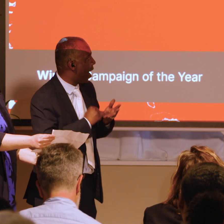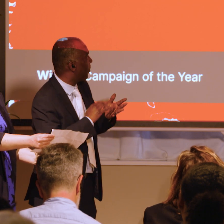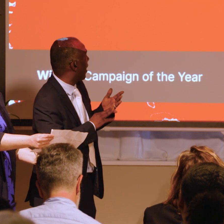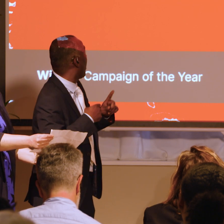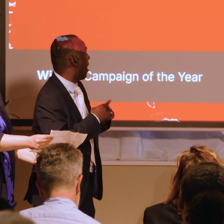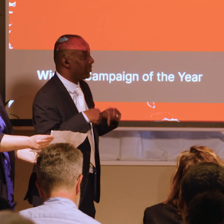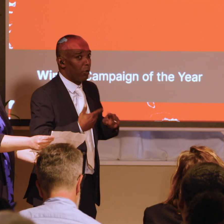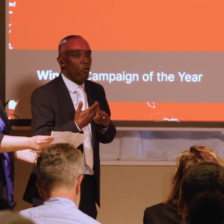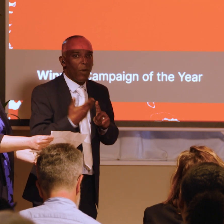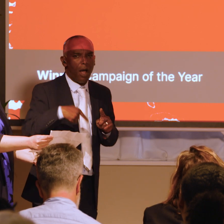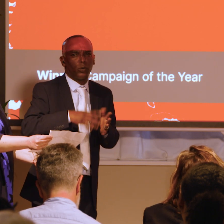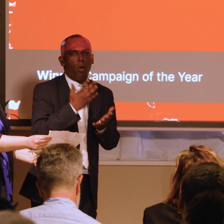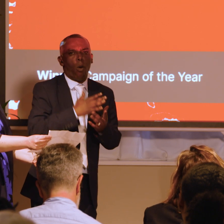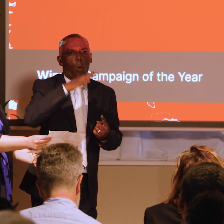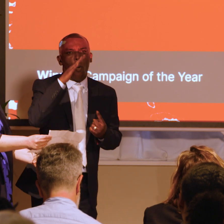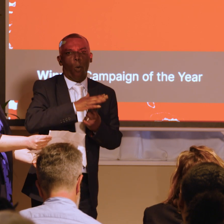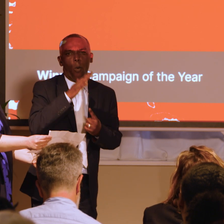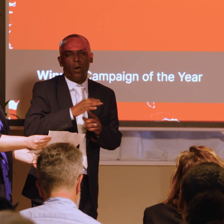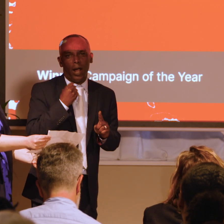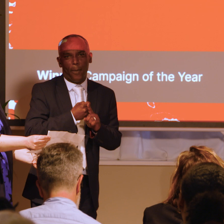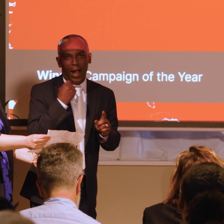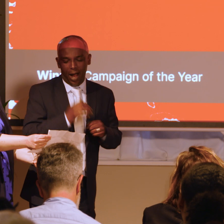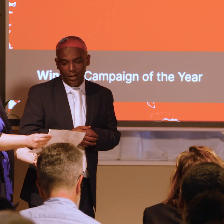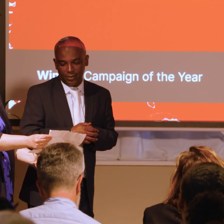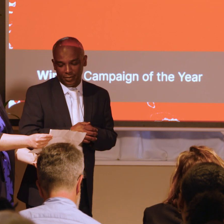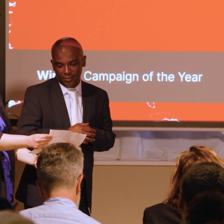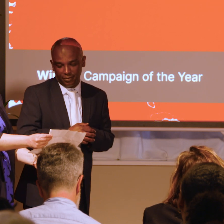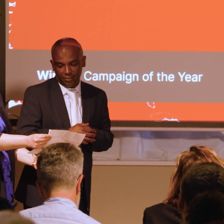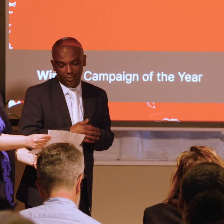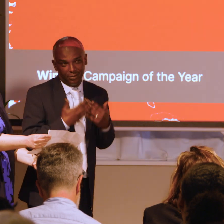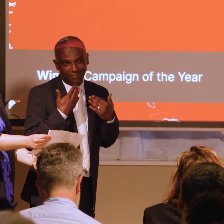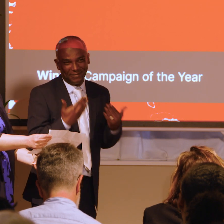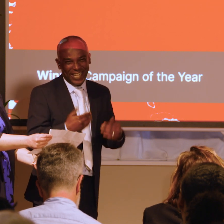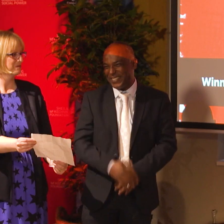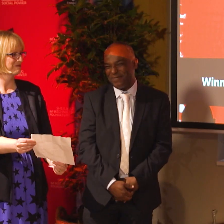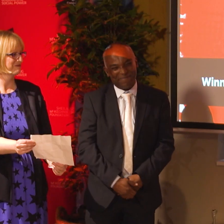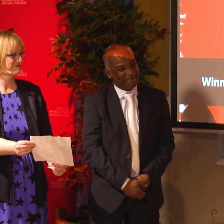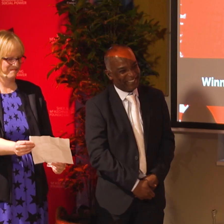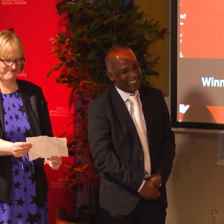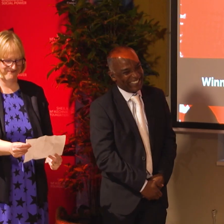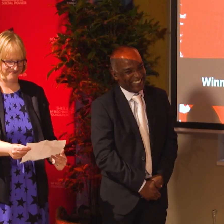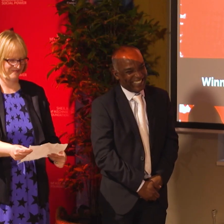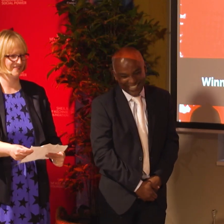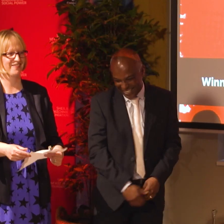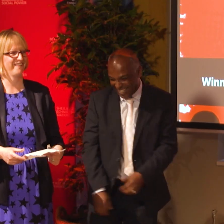And we want to say a big thank you to SMK. It’s an amazing achievement for us.